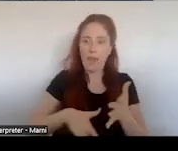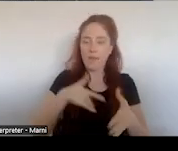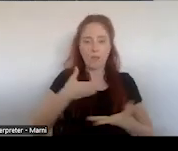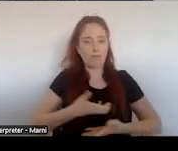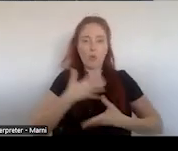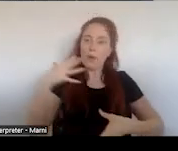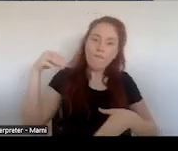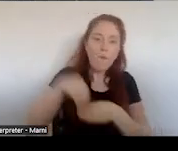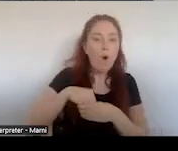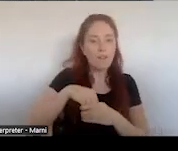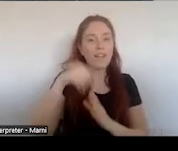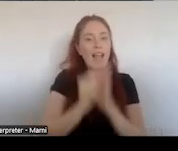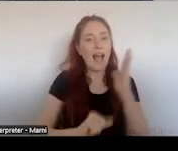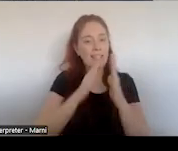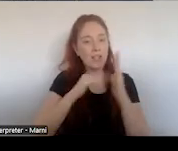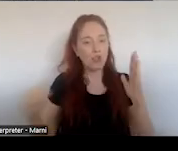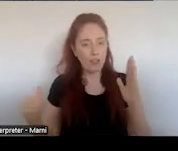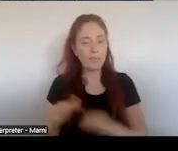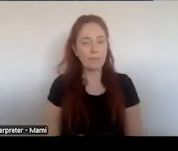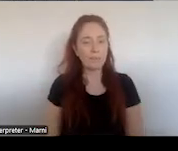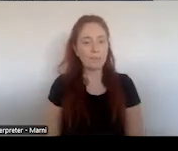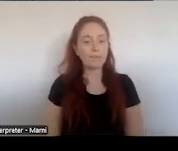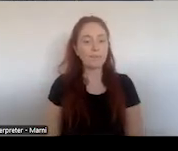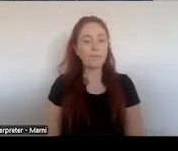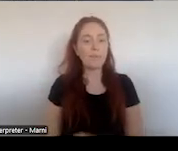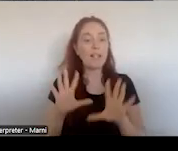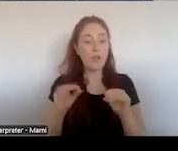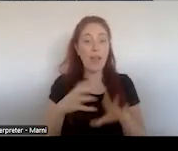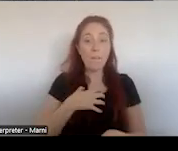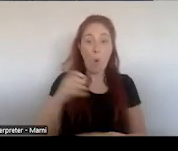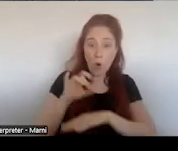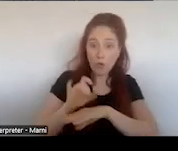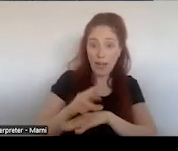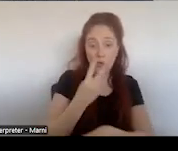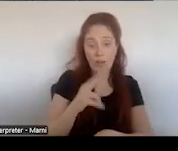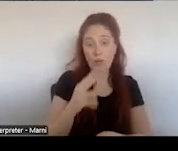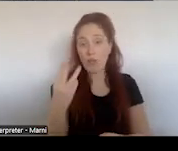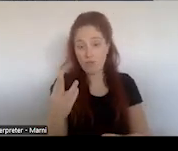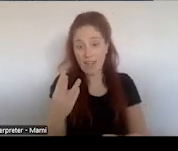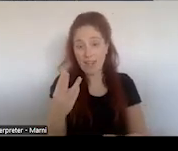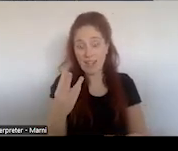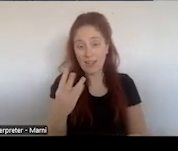We actually did some targeted consultation in 2023, with arts and disability organisations